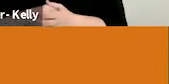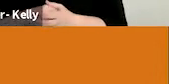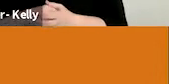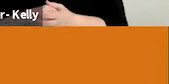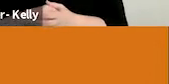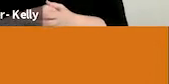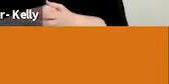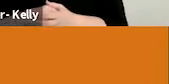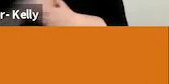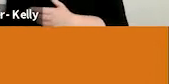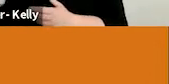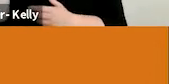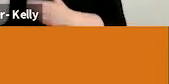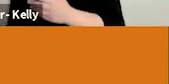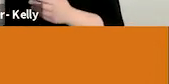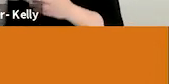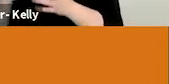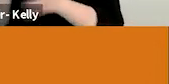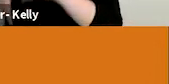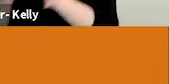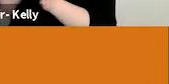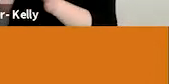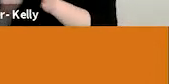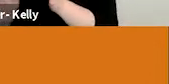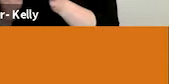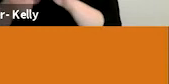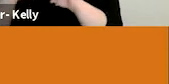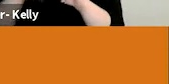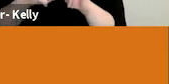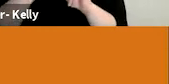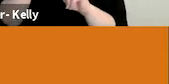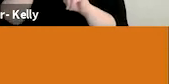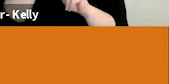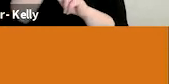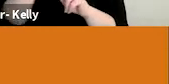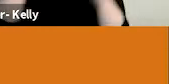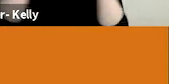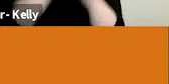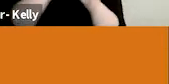will need sign and interpreters, for sight loss they might need braille and that type of thing.